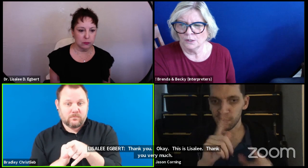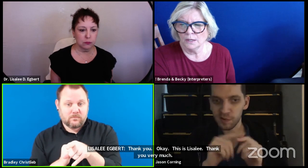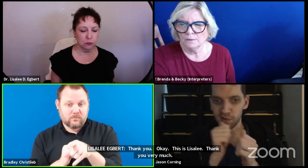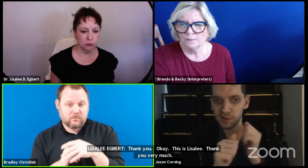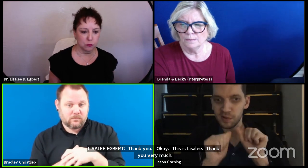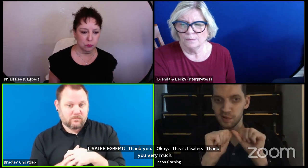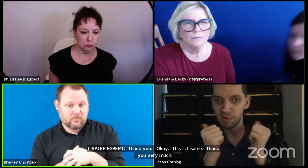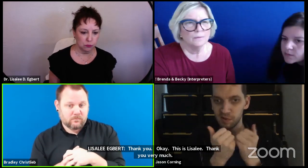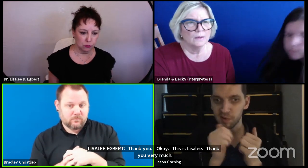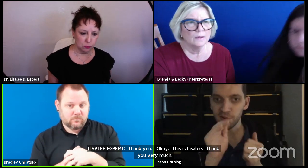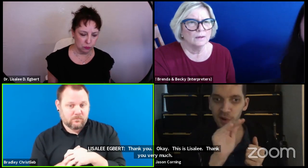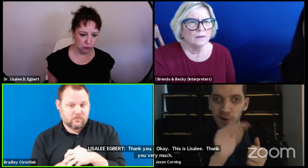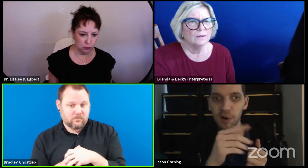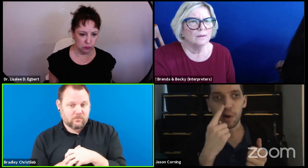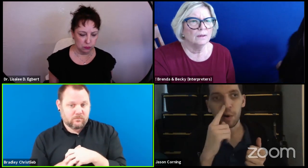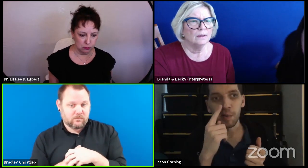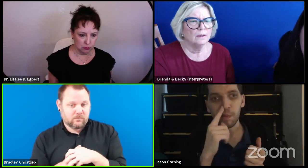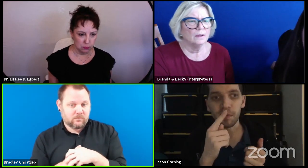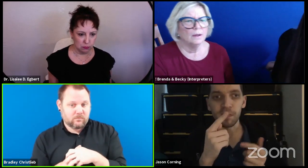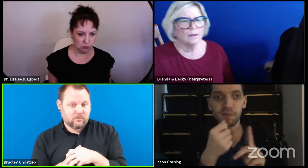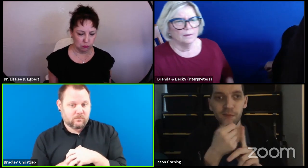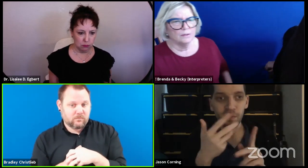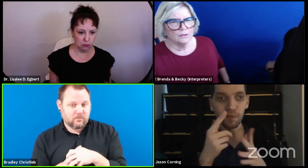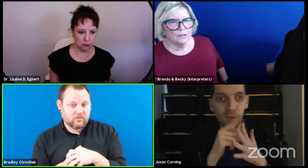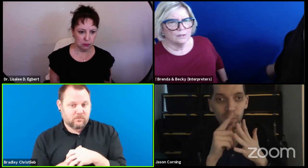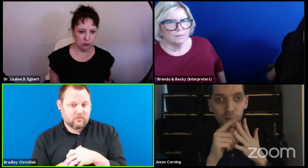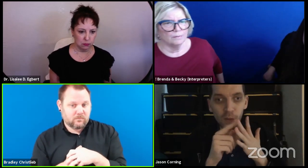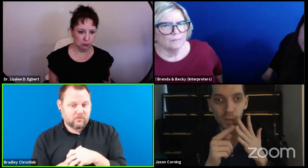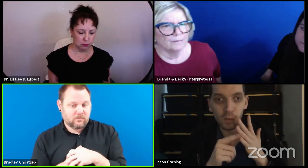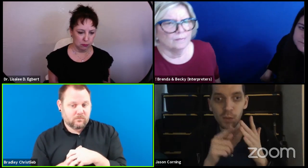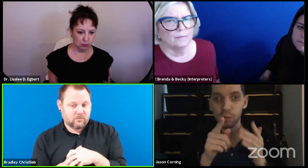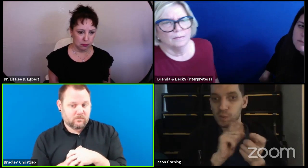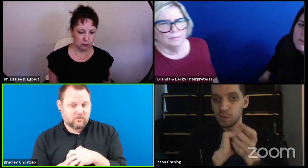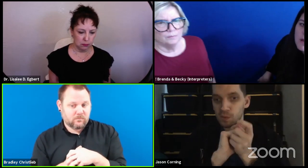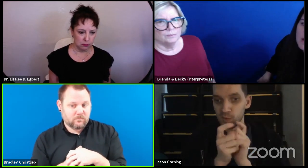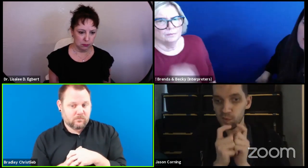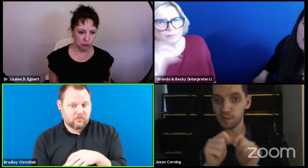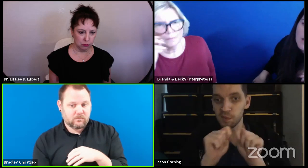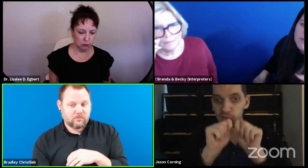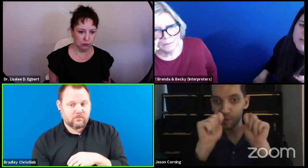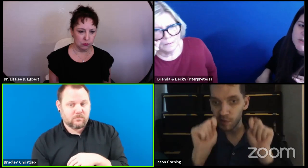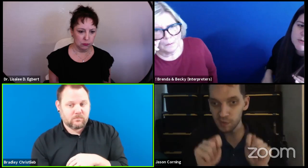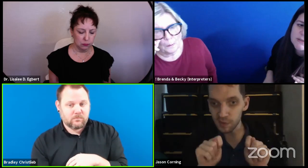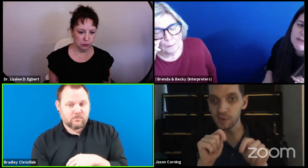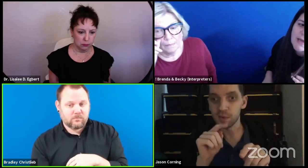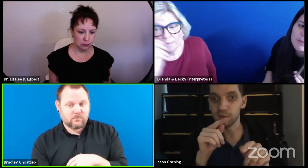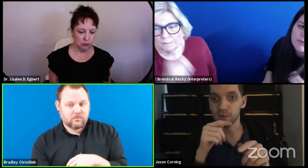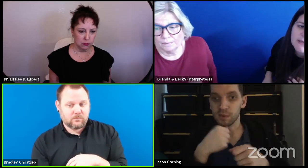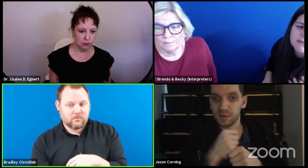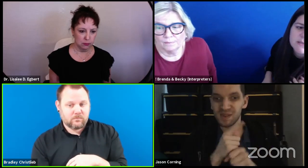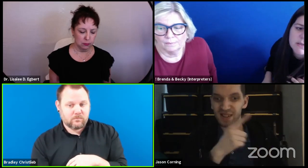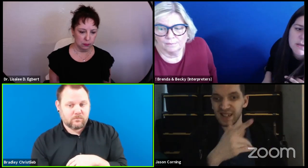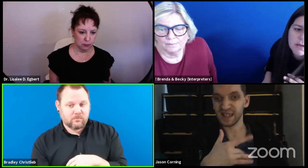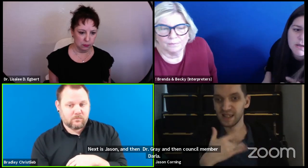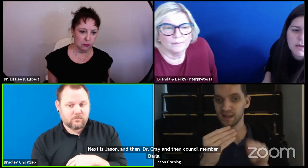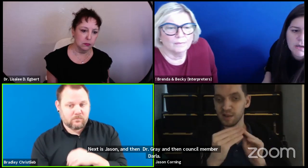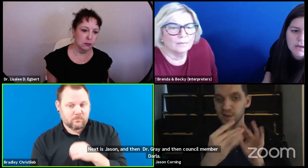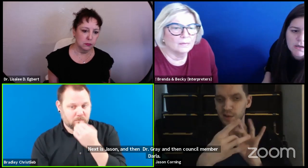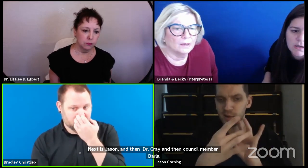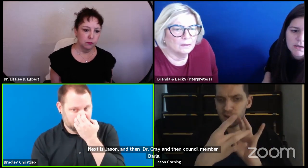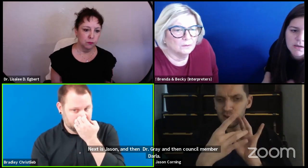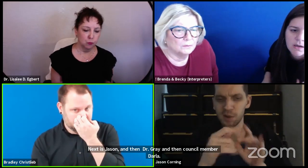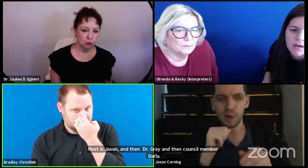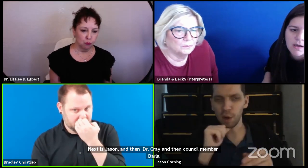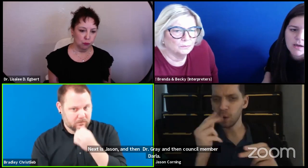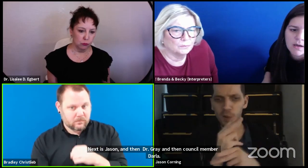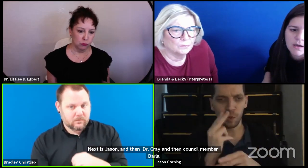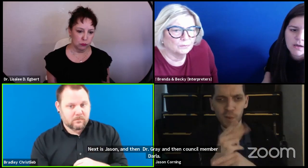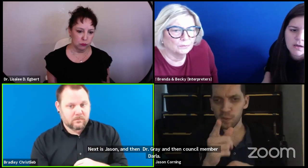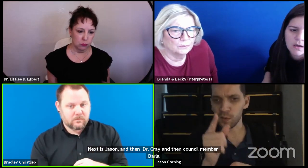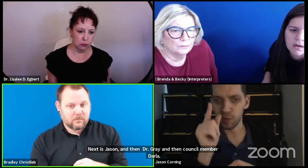I wanted you to elaborate.